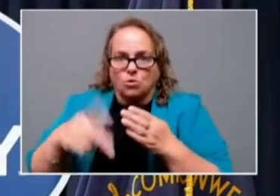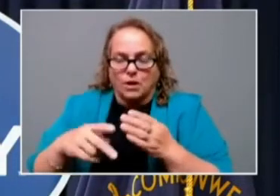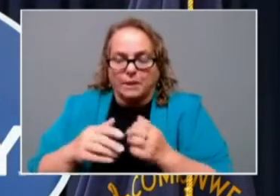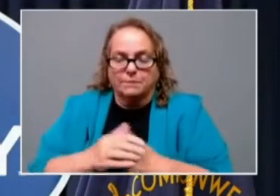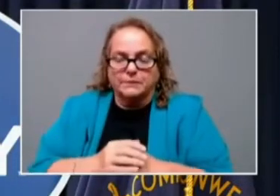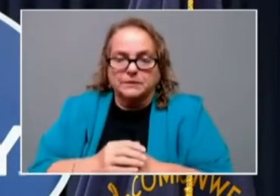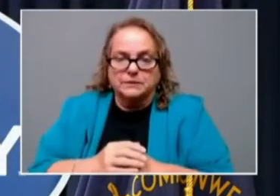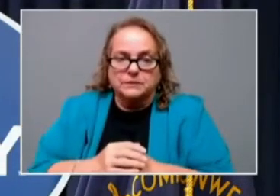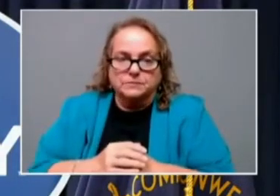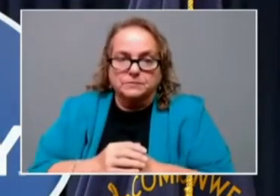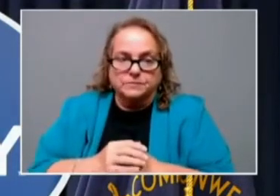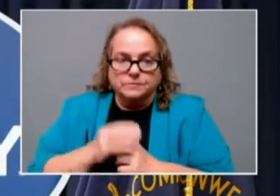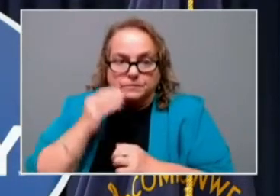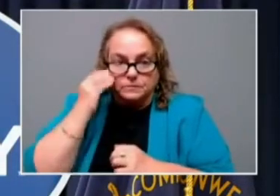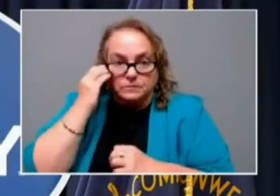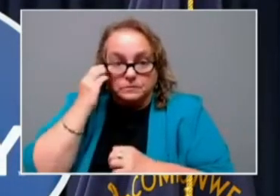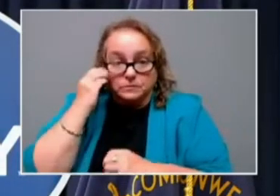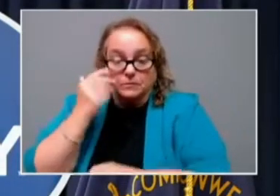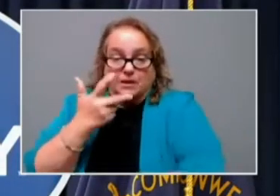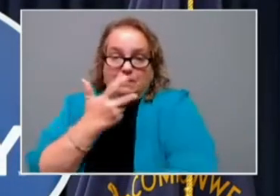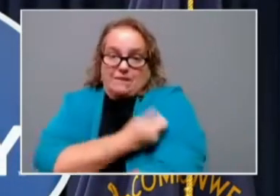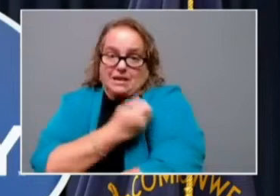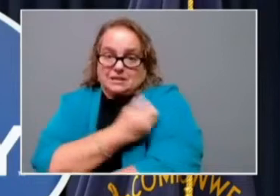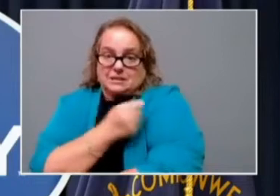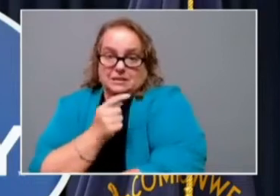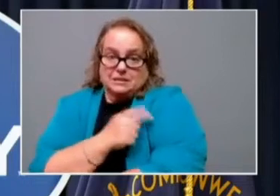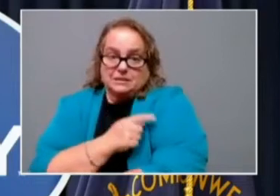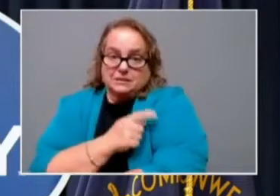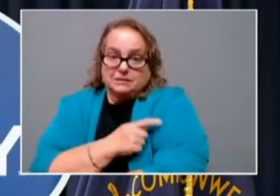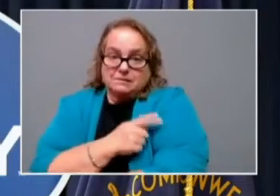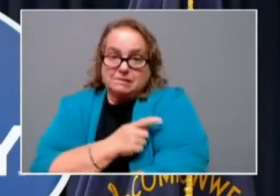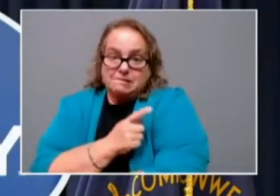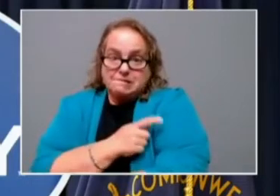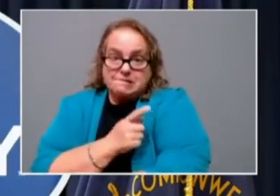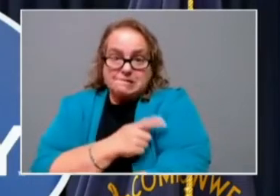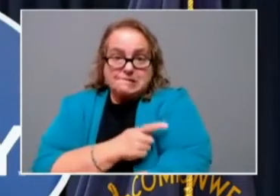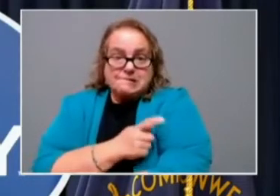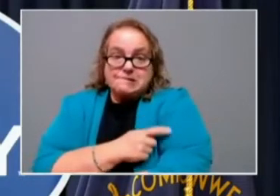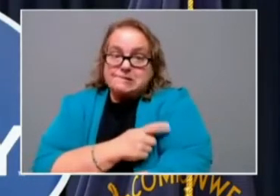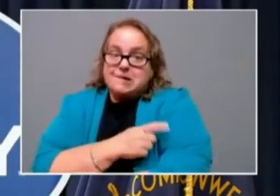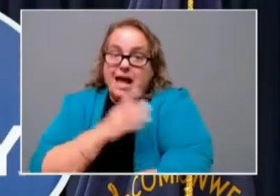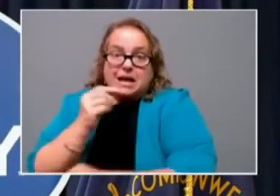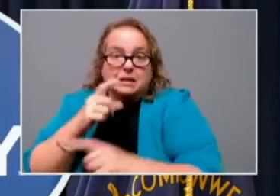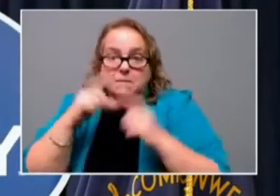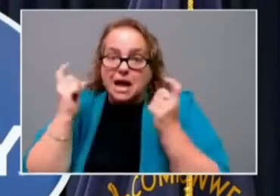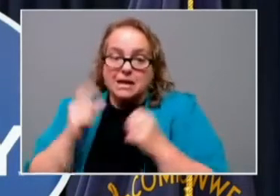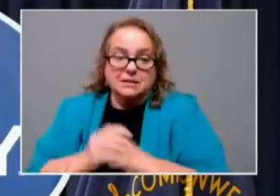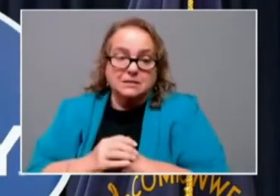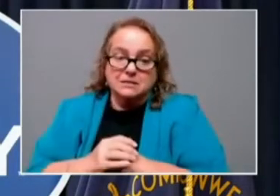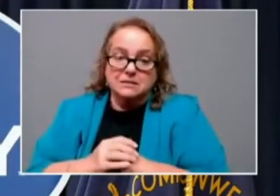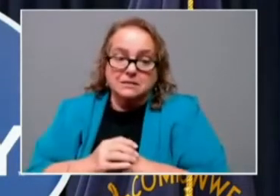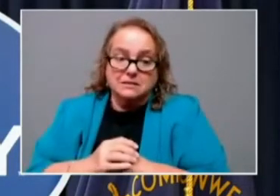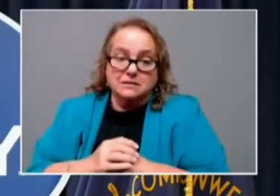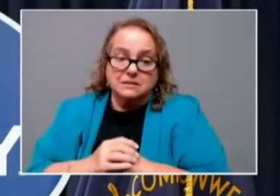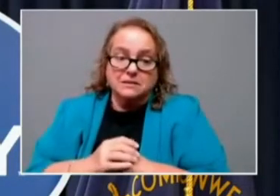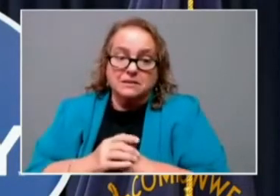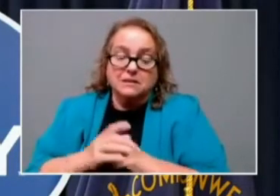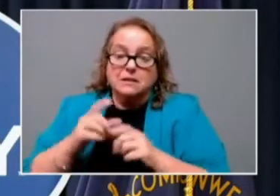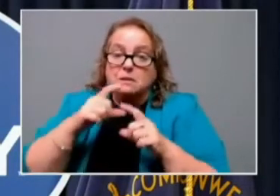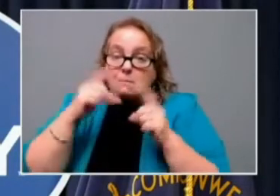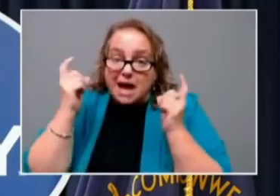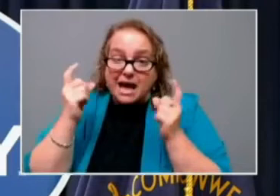vaccines, vaccines and masks obviously masks an incredibly important tool to